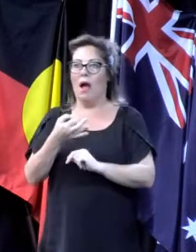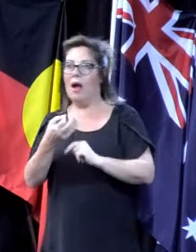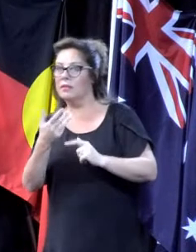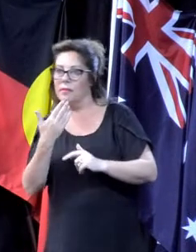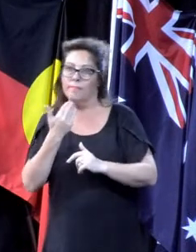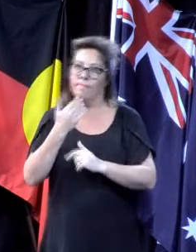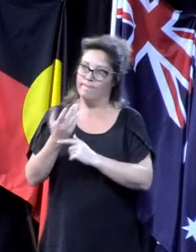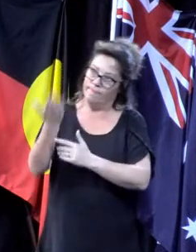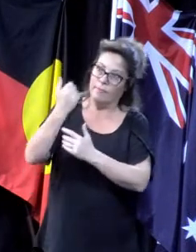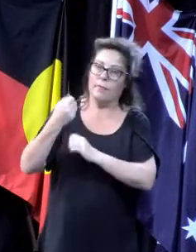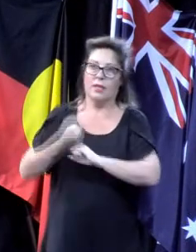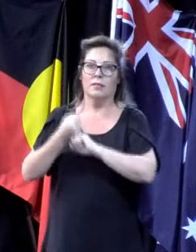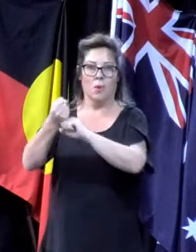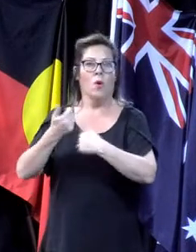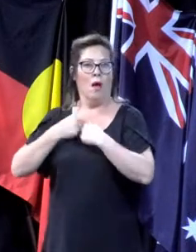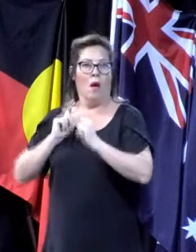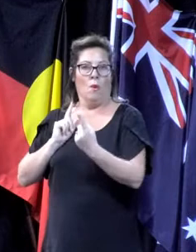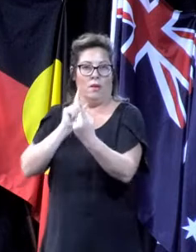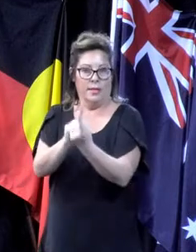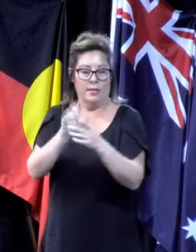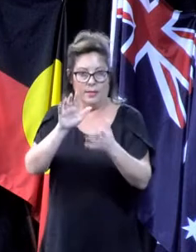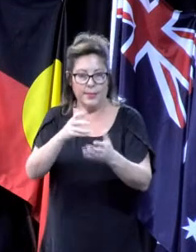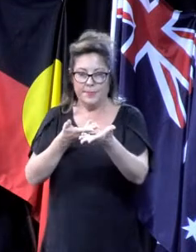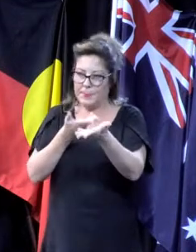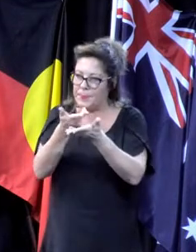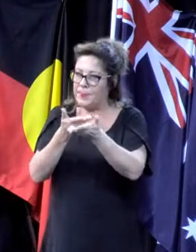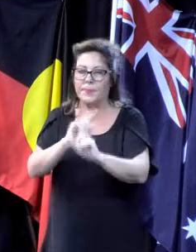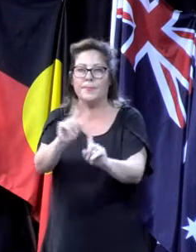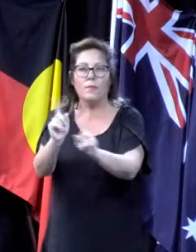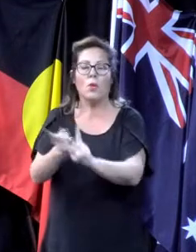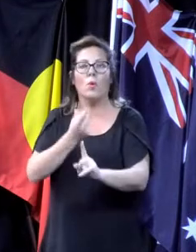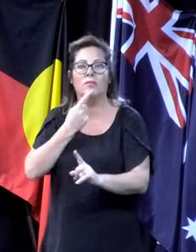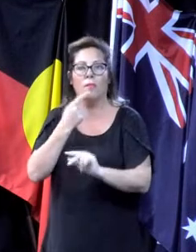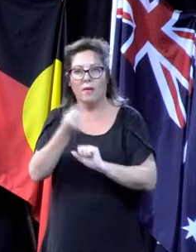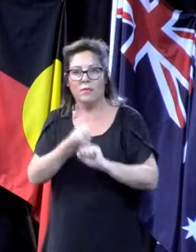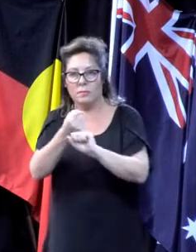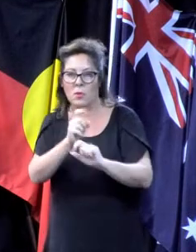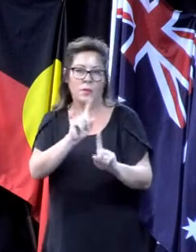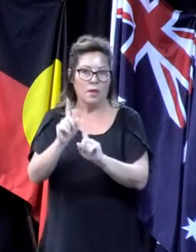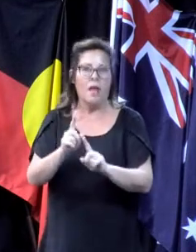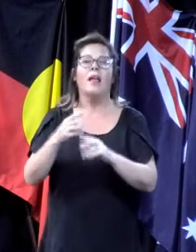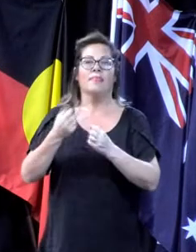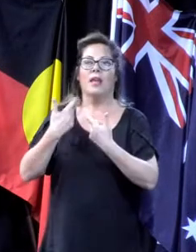And we'd have a conversation about what they wanted that support to look like. And then, I would go to the school and support the principal